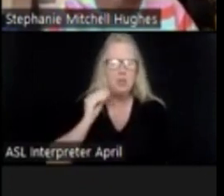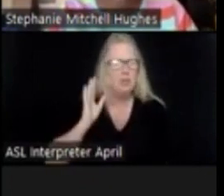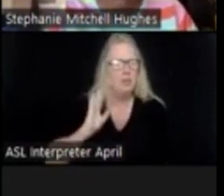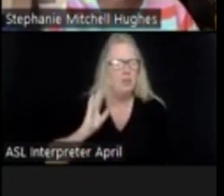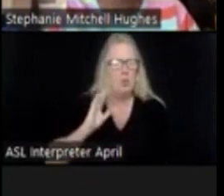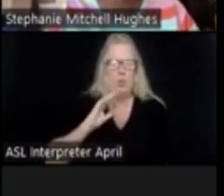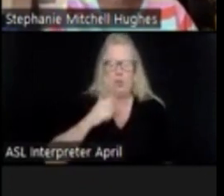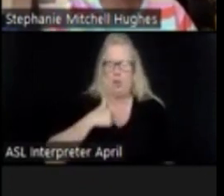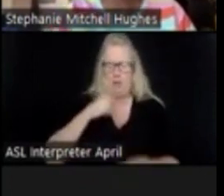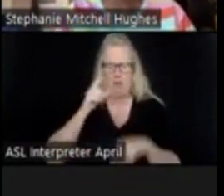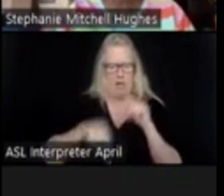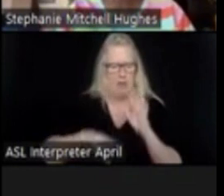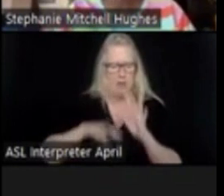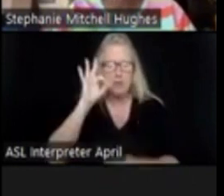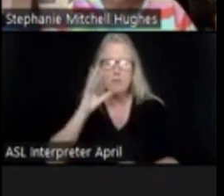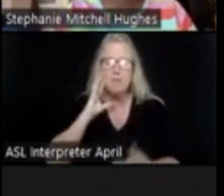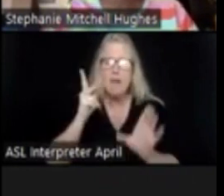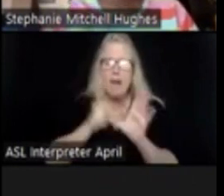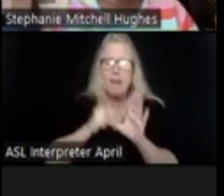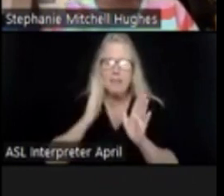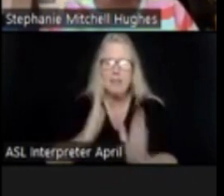PSYCHIATRIST.